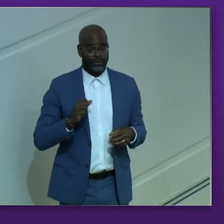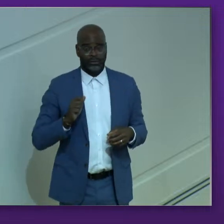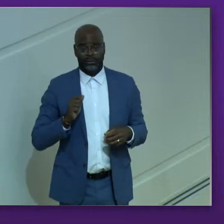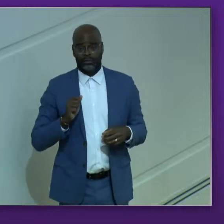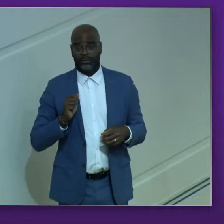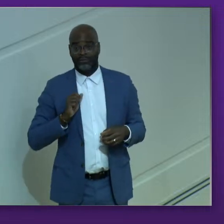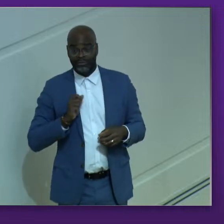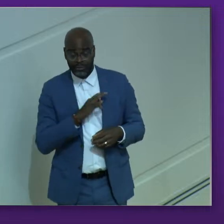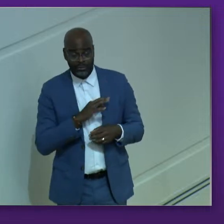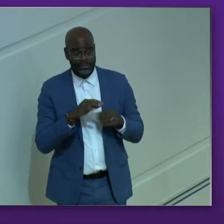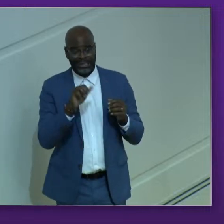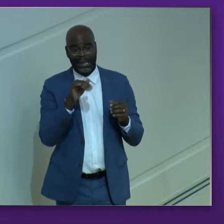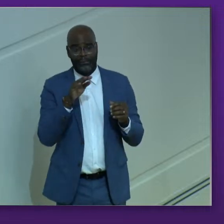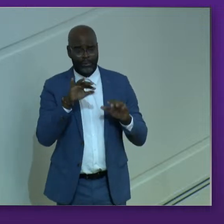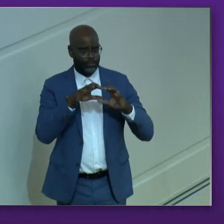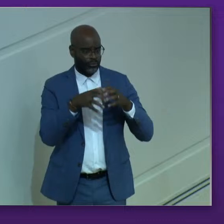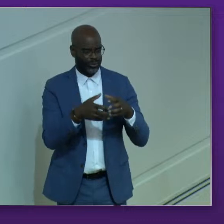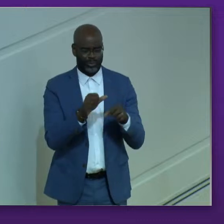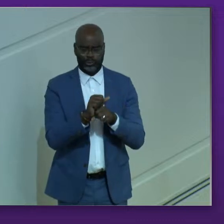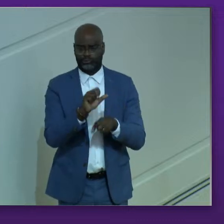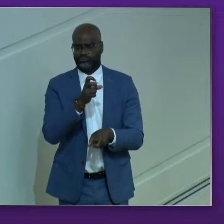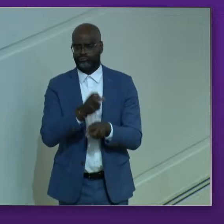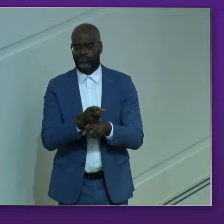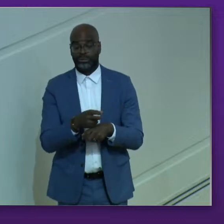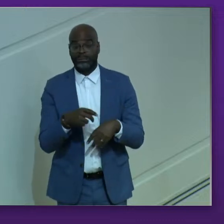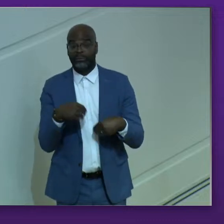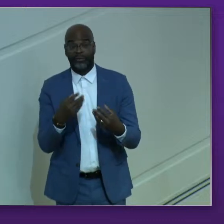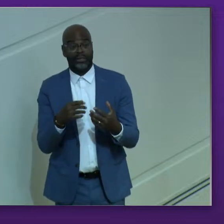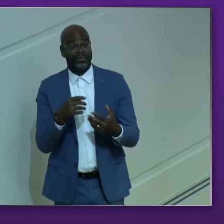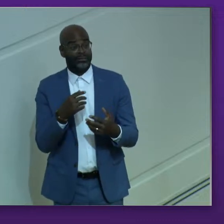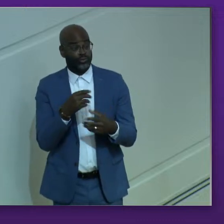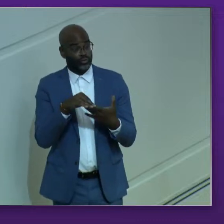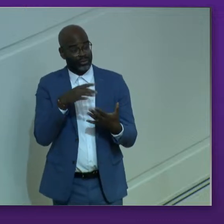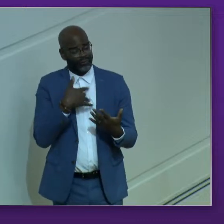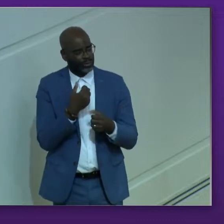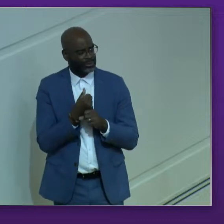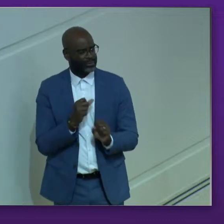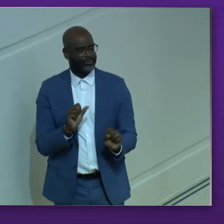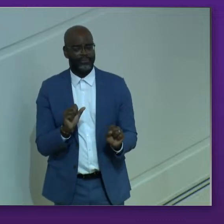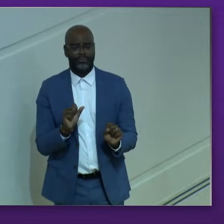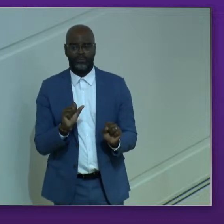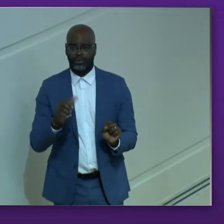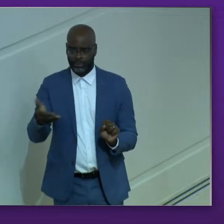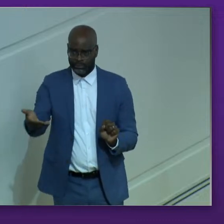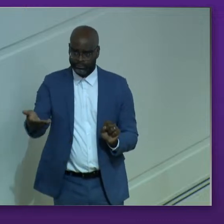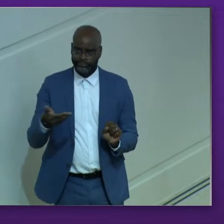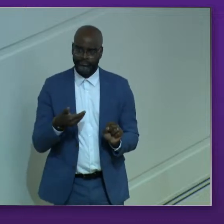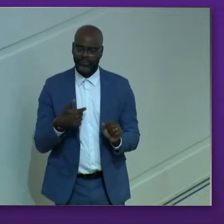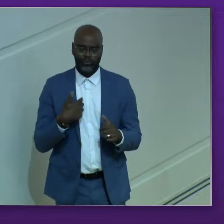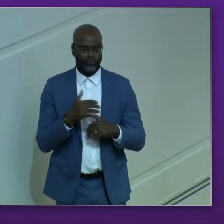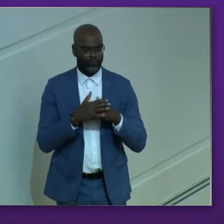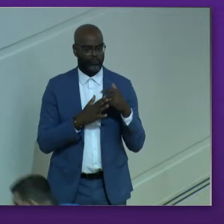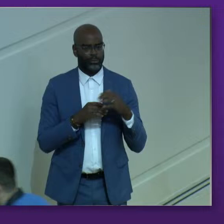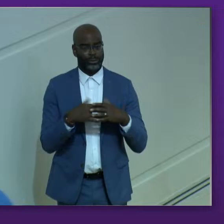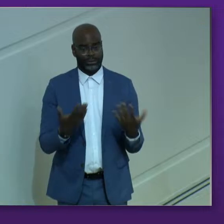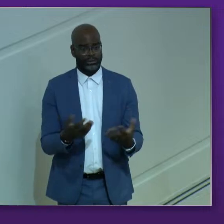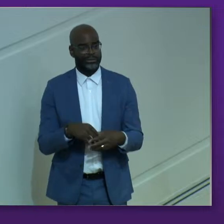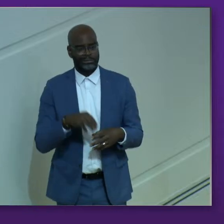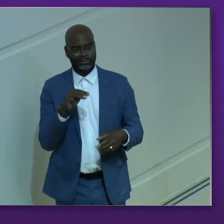NAVIGATE ALL THE THINGS THE WORLD HAS TO OFFER.OUR